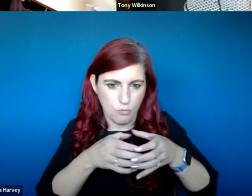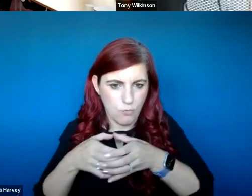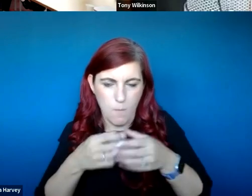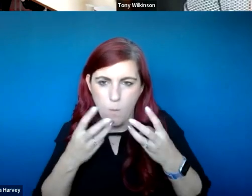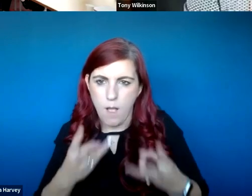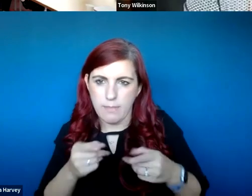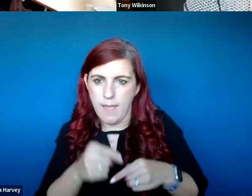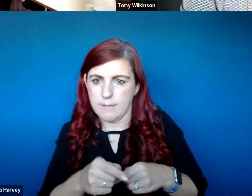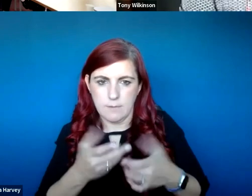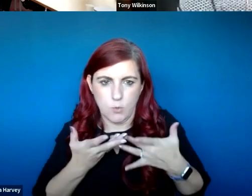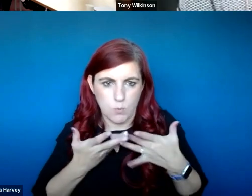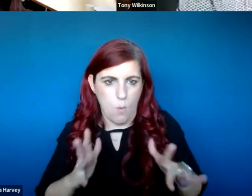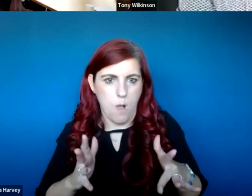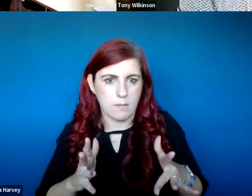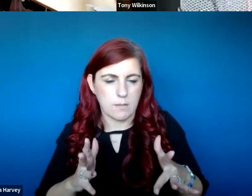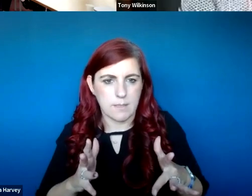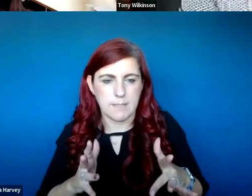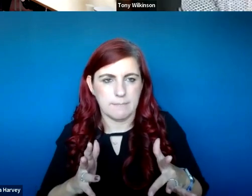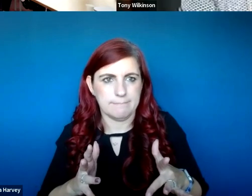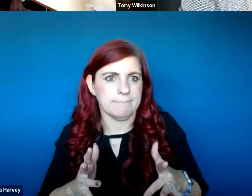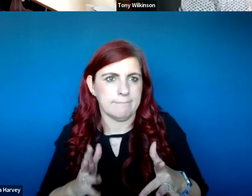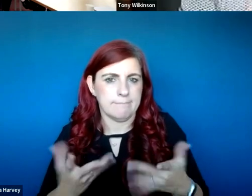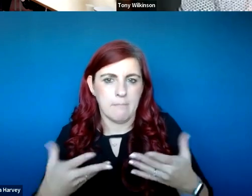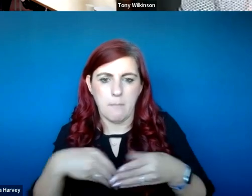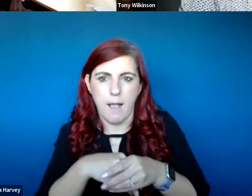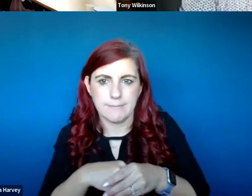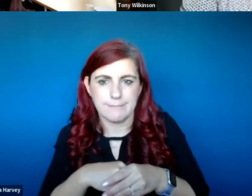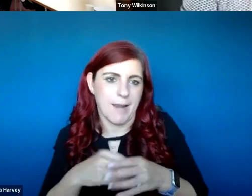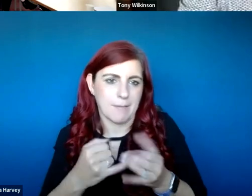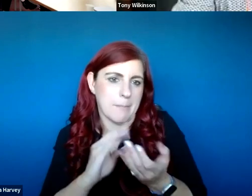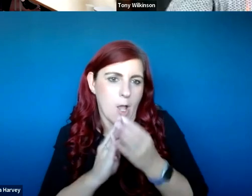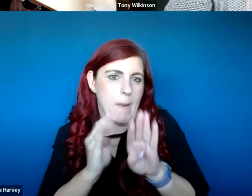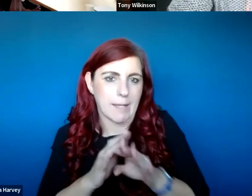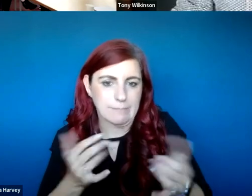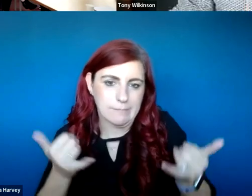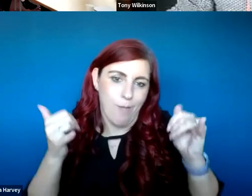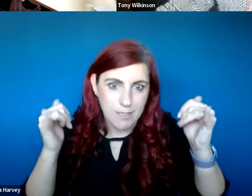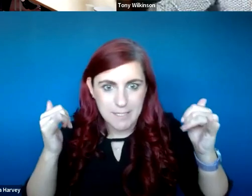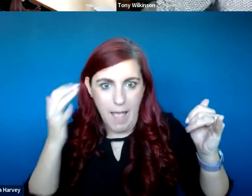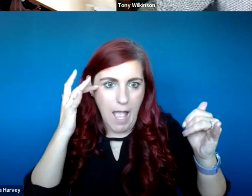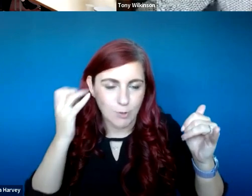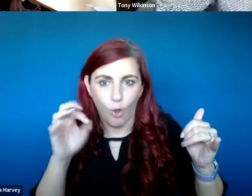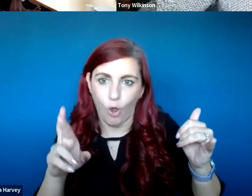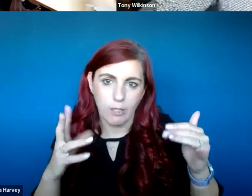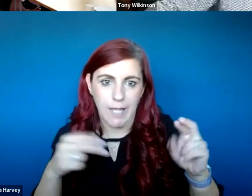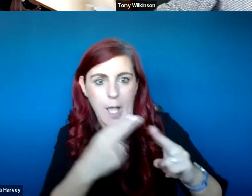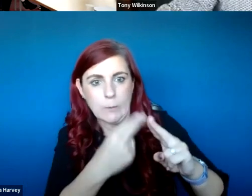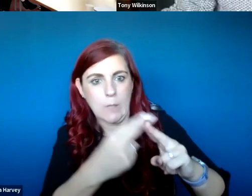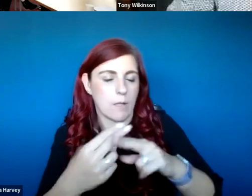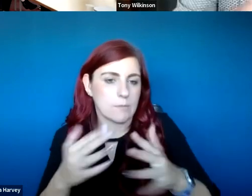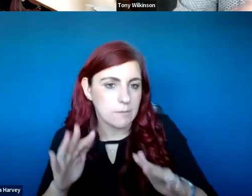don't necessarily want to be a party animal let's say, that's exactly what suits them.